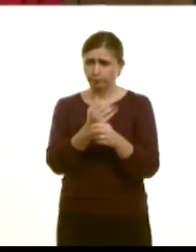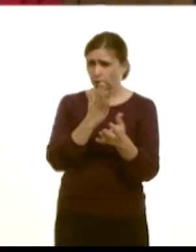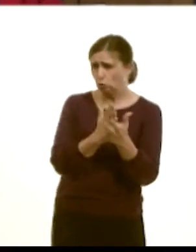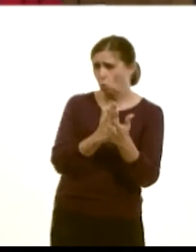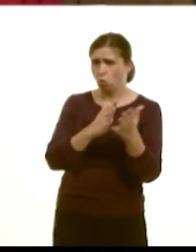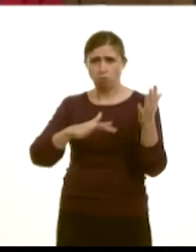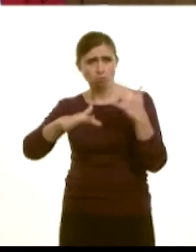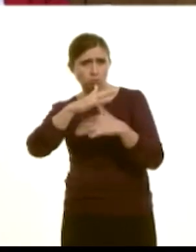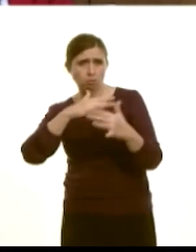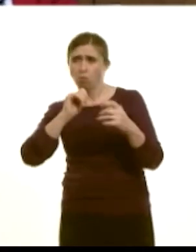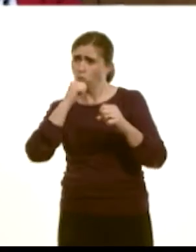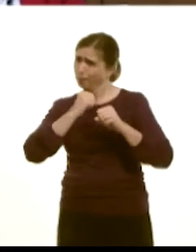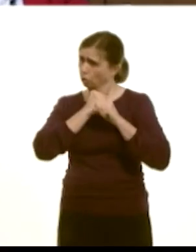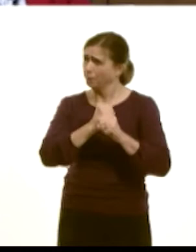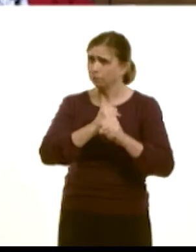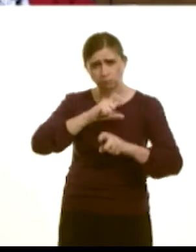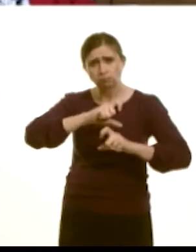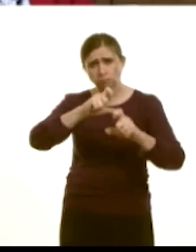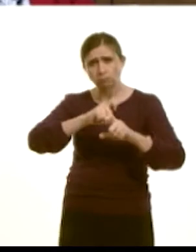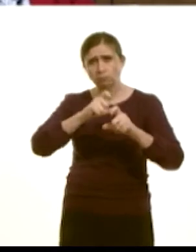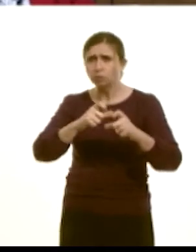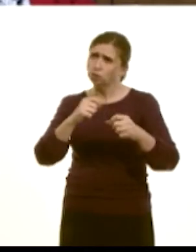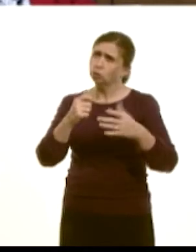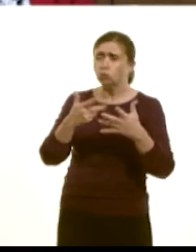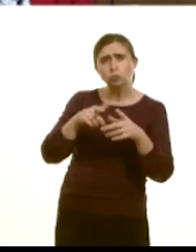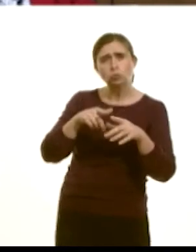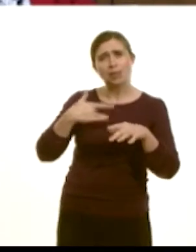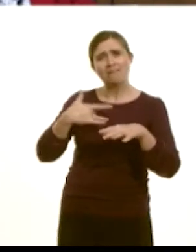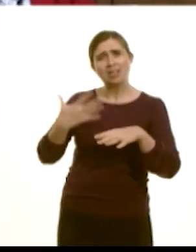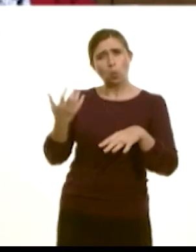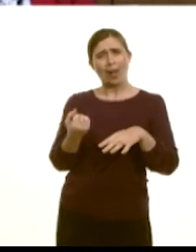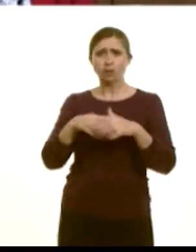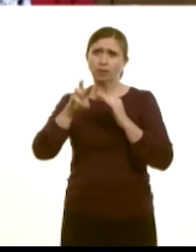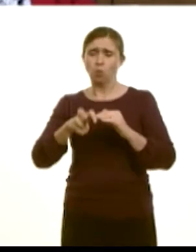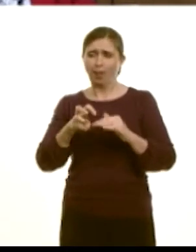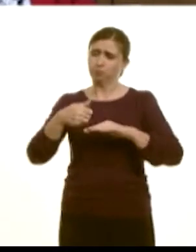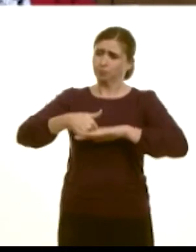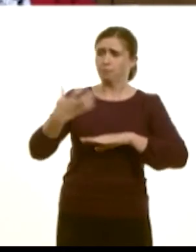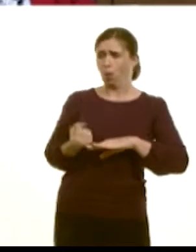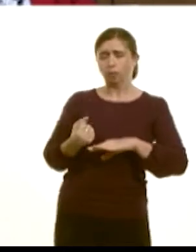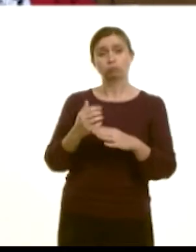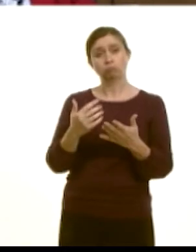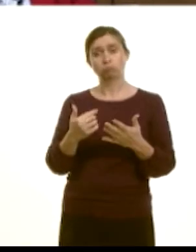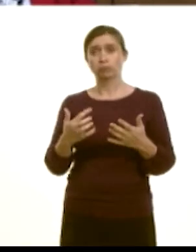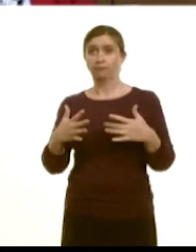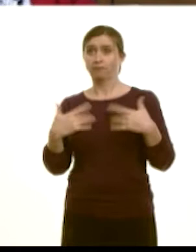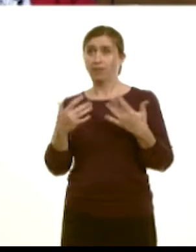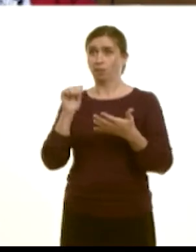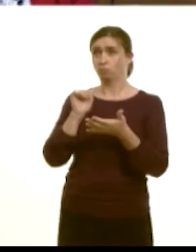We remain committed to that approach. The workforce partnership council is, in my view, the right platform for these discussions